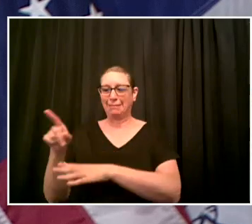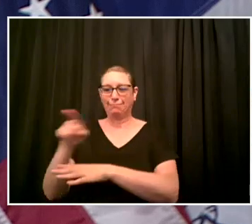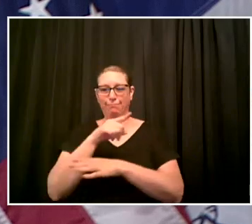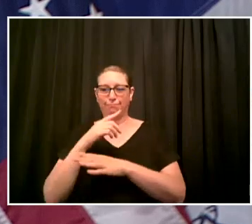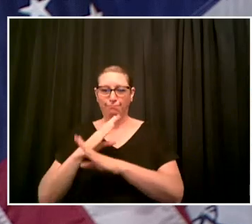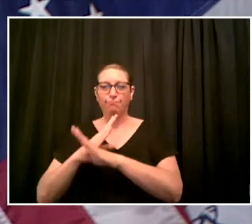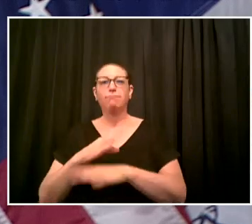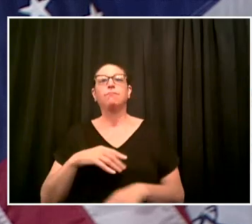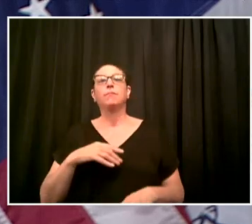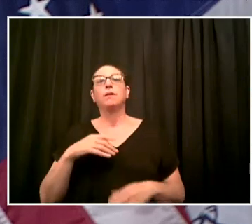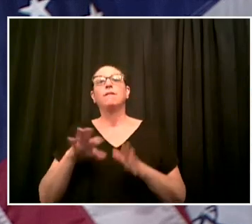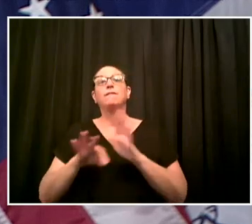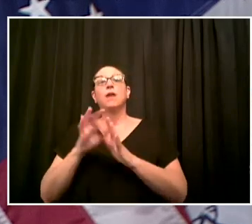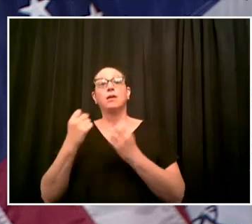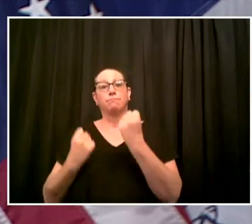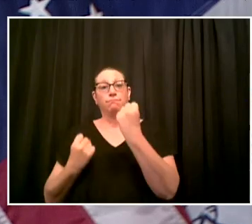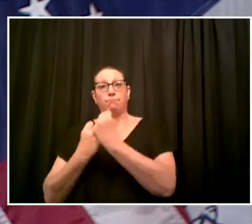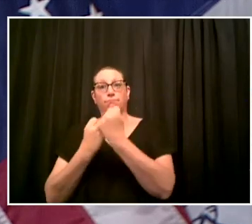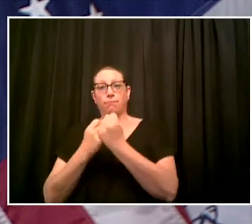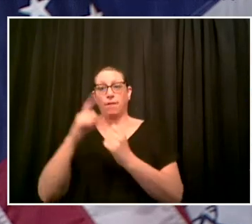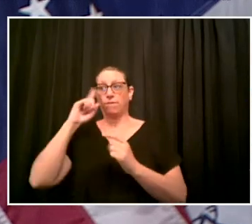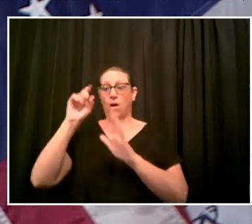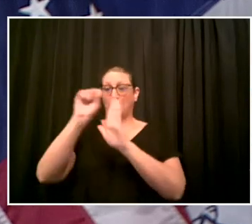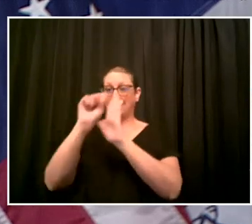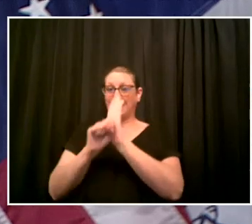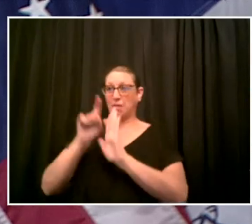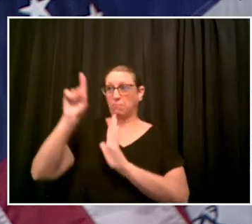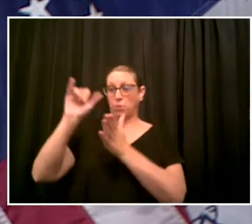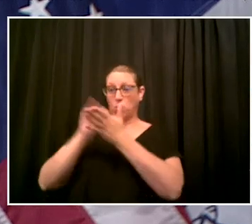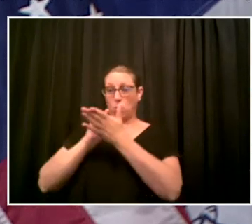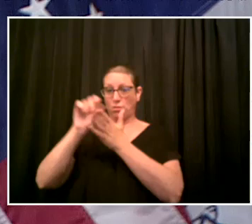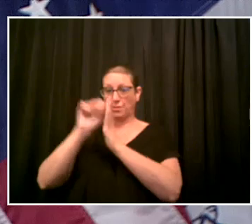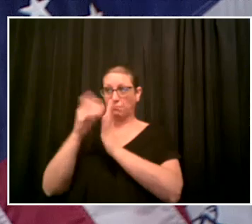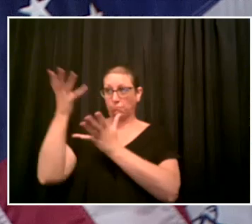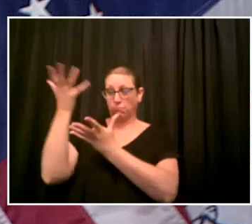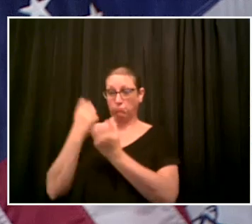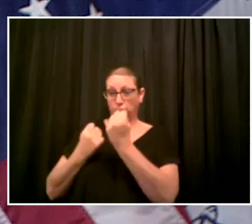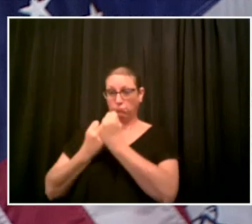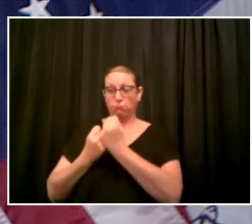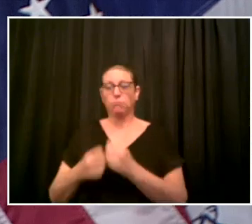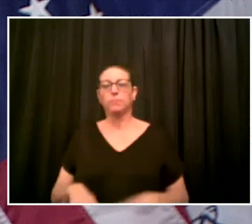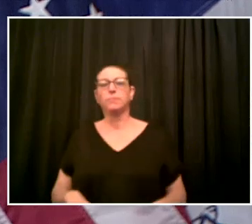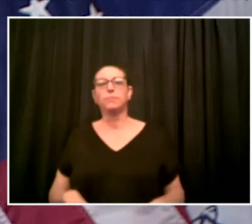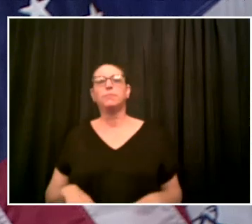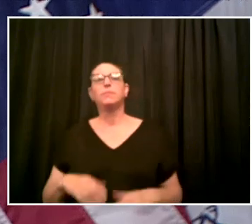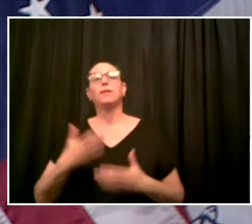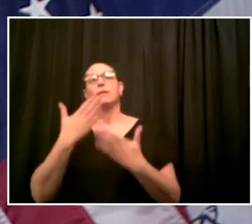ASSISTANCE WE ENED FOR OUR OTHER FINANCIAL ASSISTANCE.